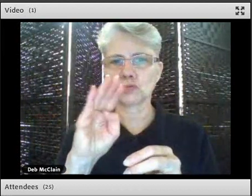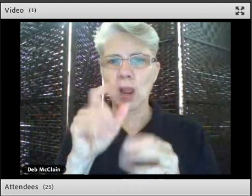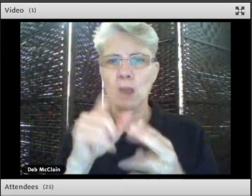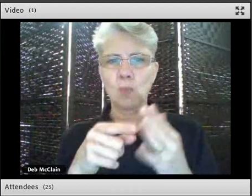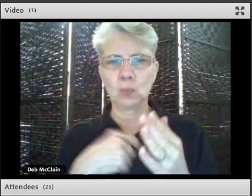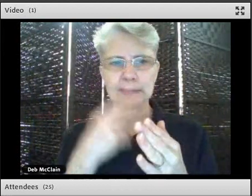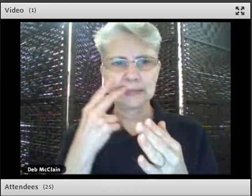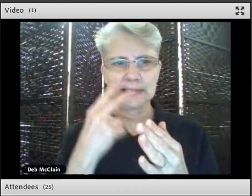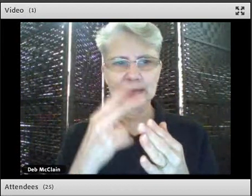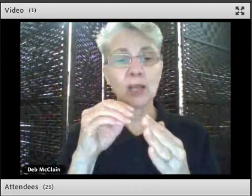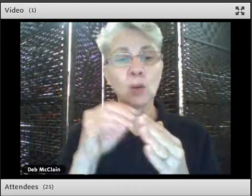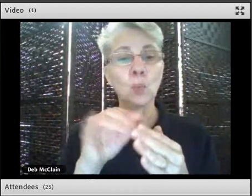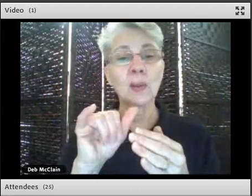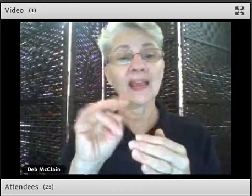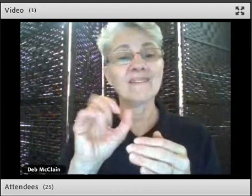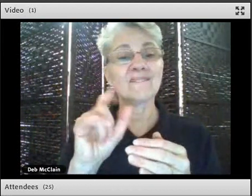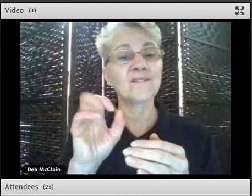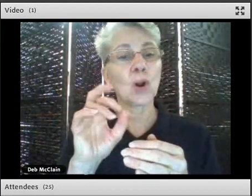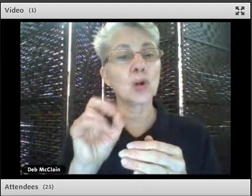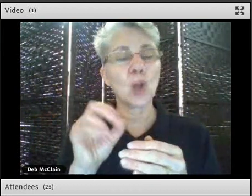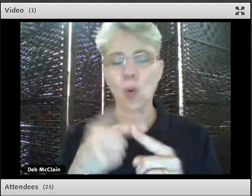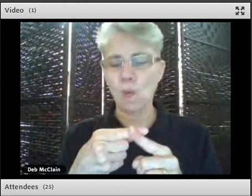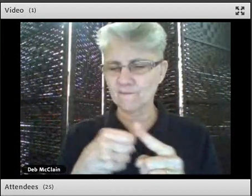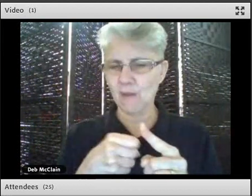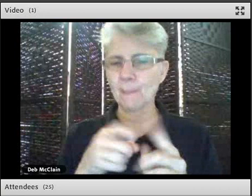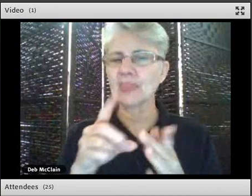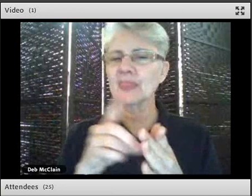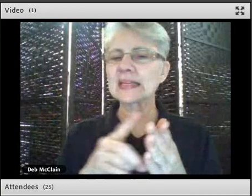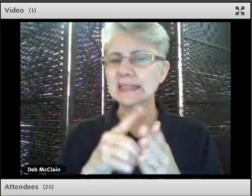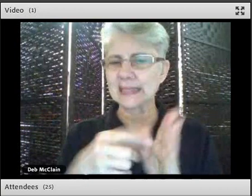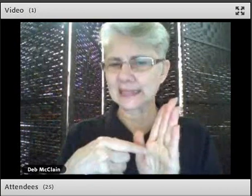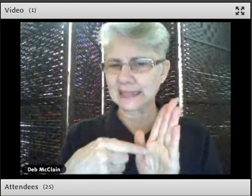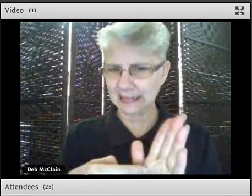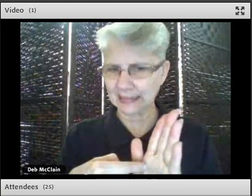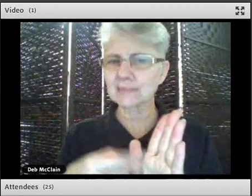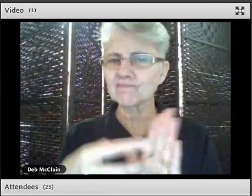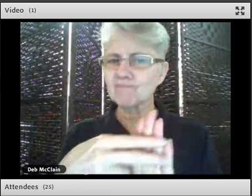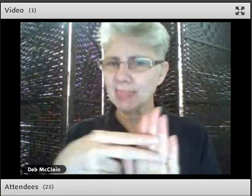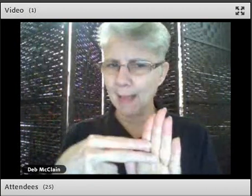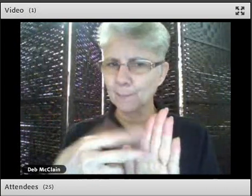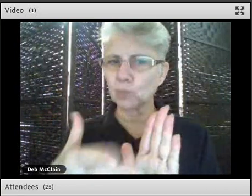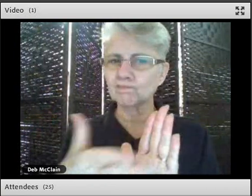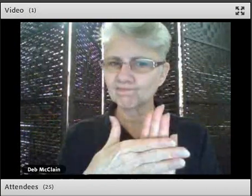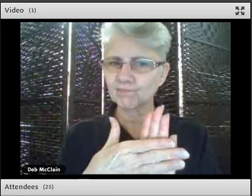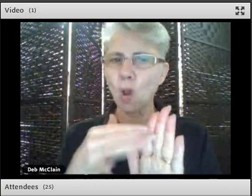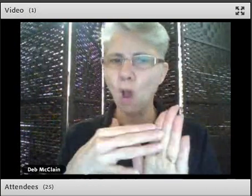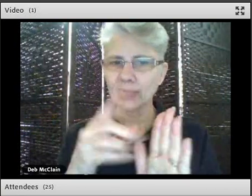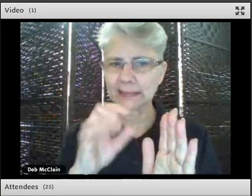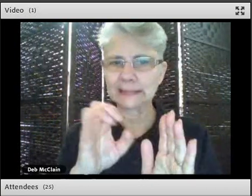We see that here on the lower left image. And so we just transcribe what we see.